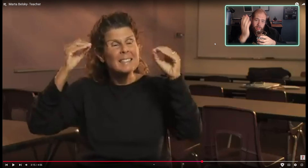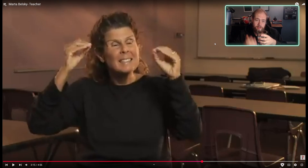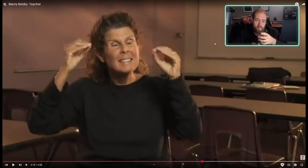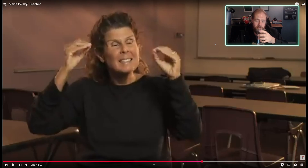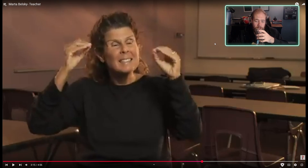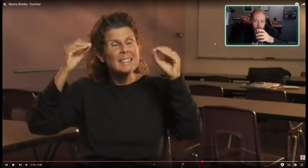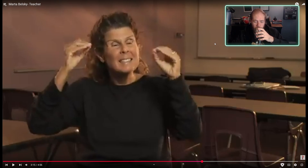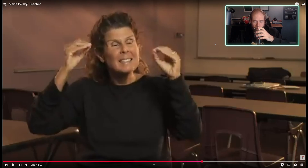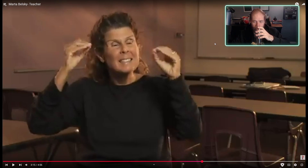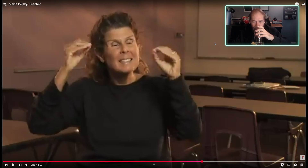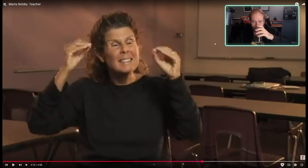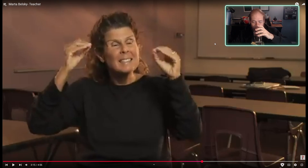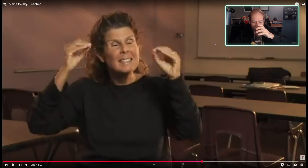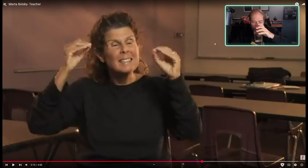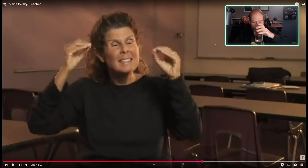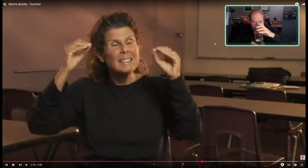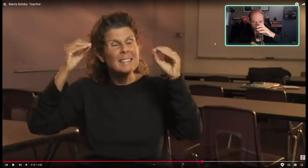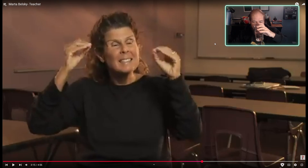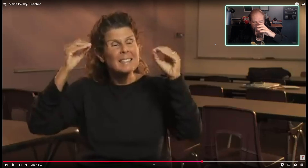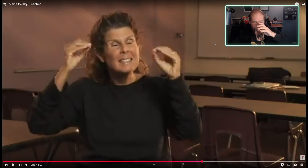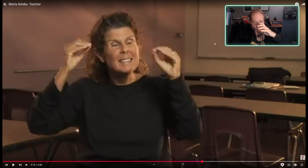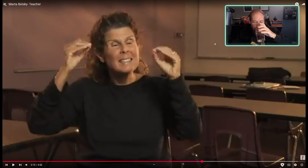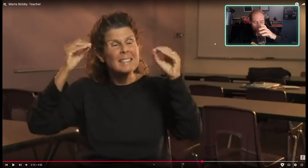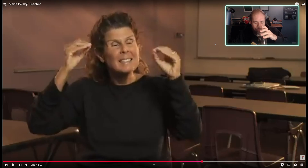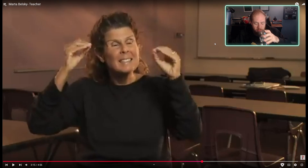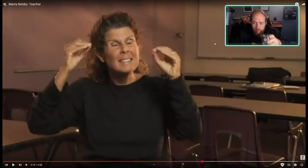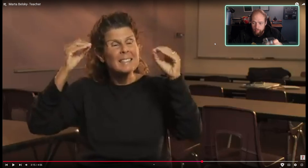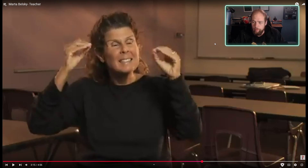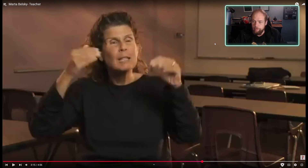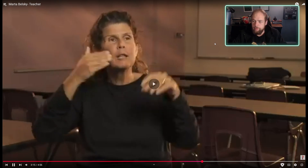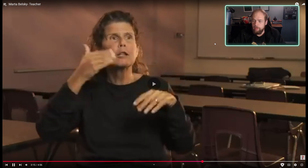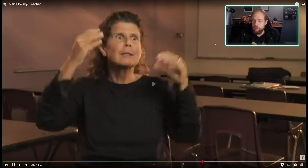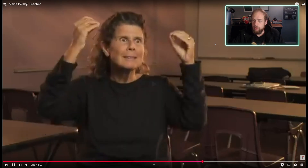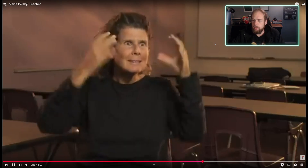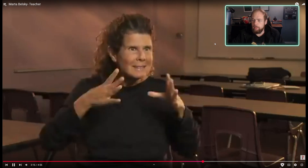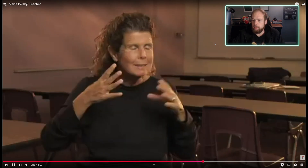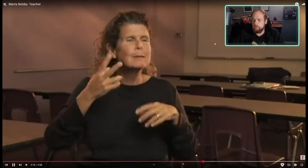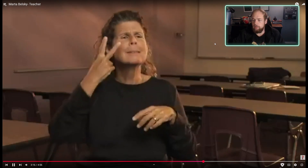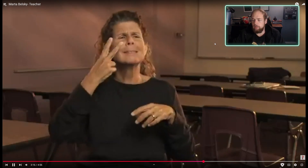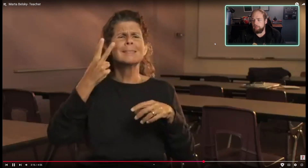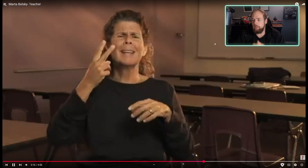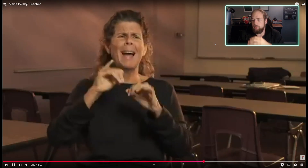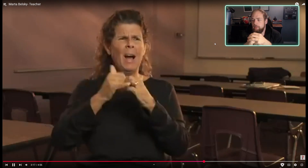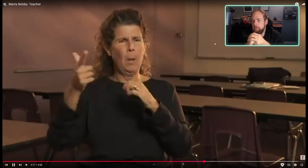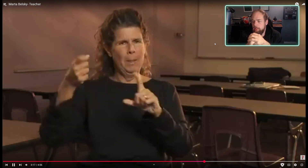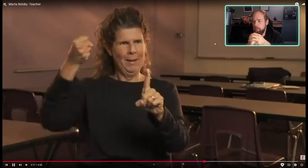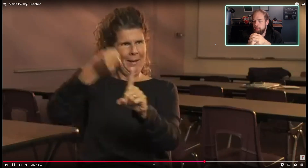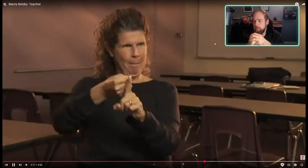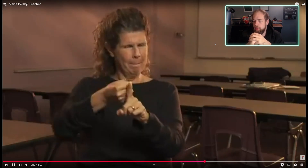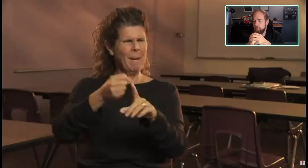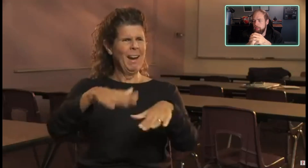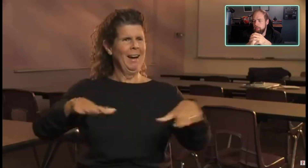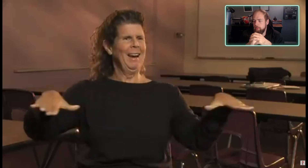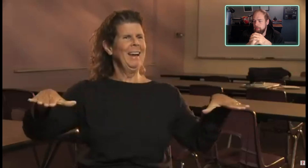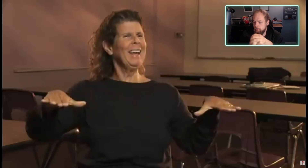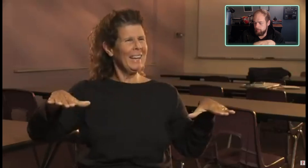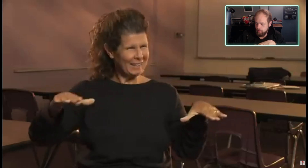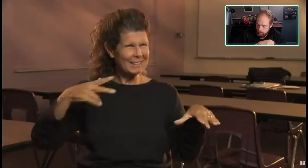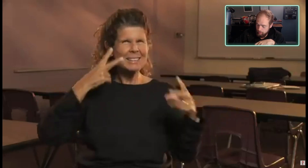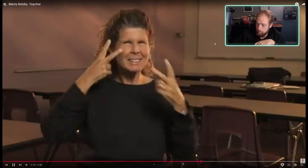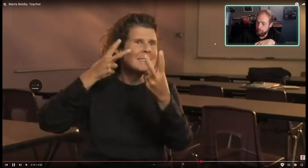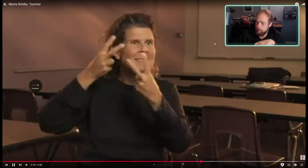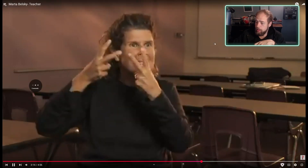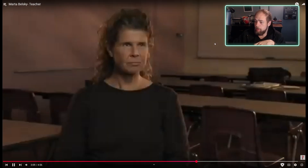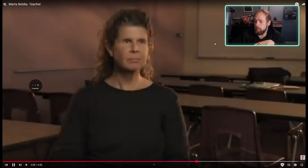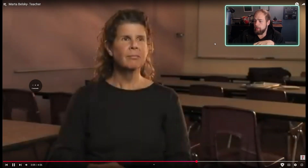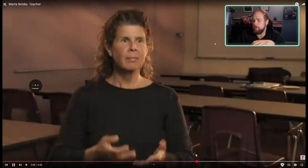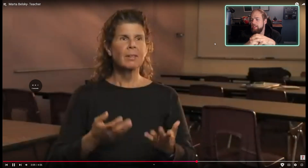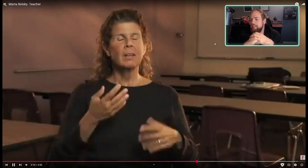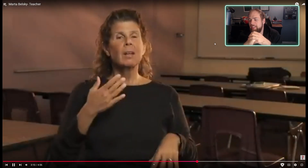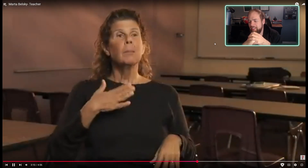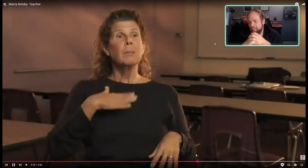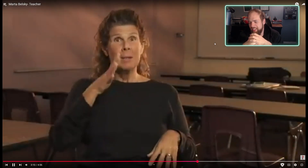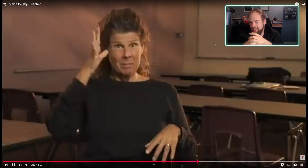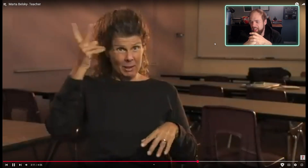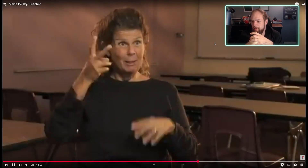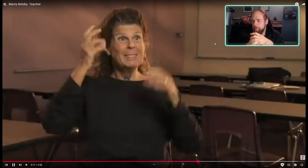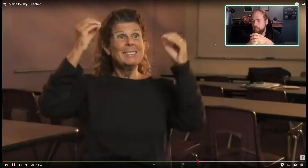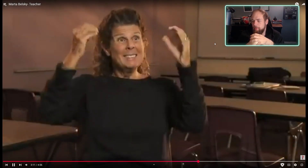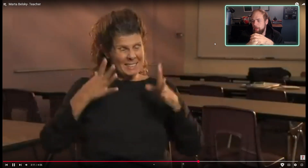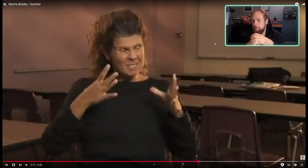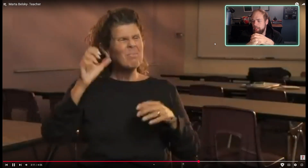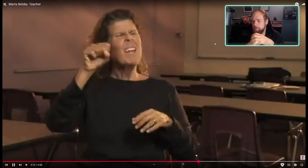whatever they're good teachers and I saw on I got to back up my parents